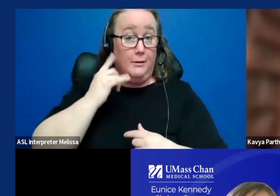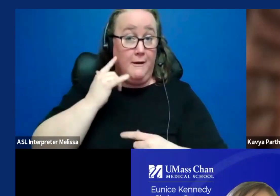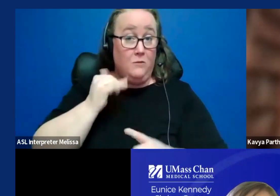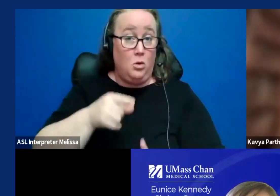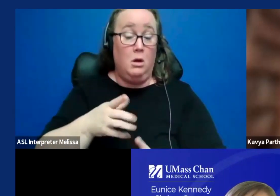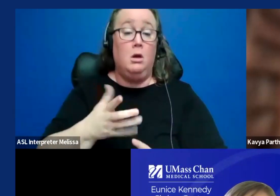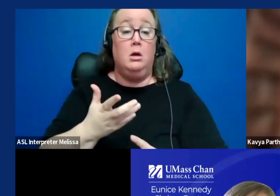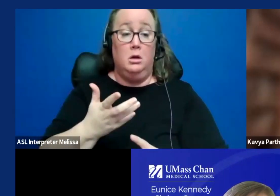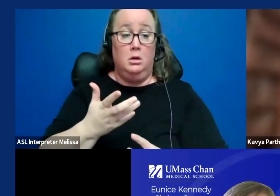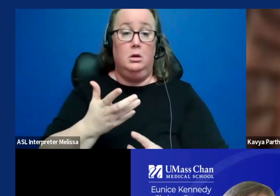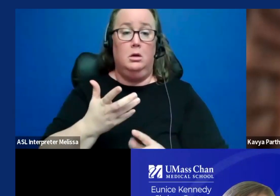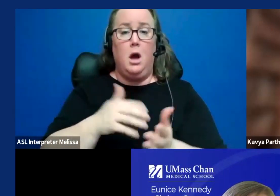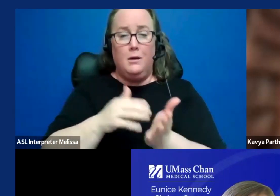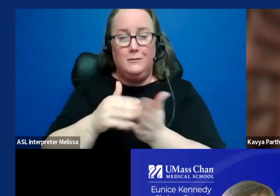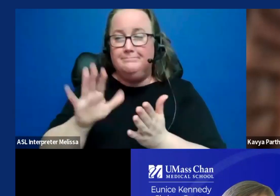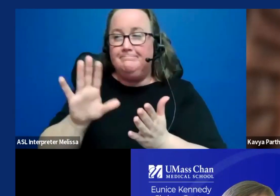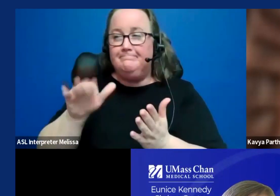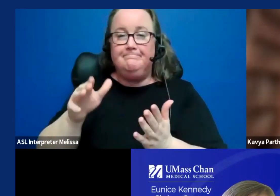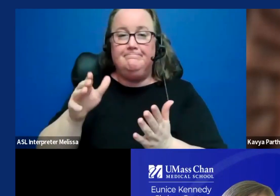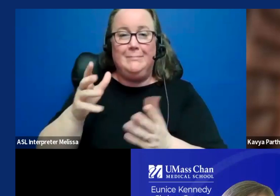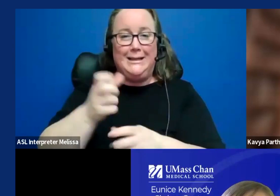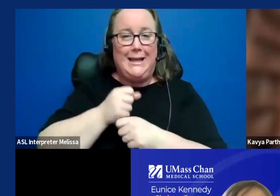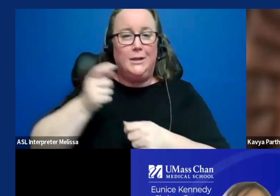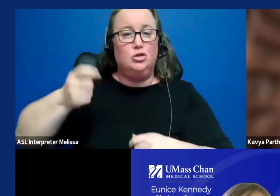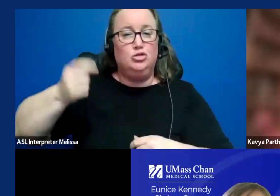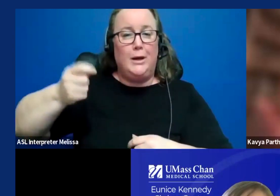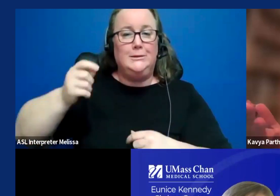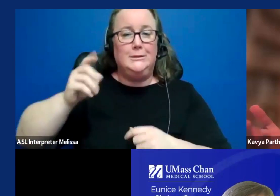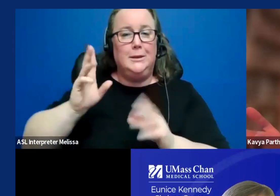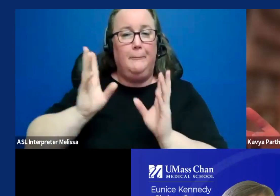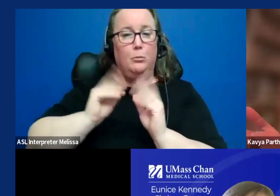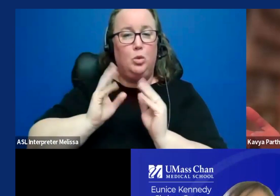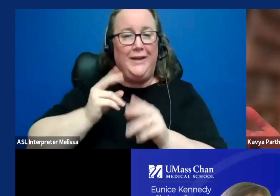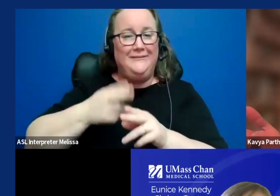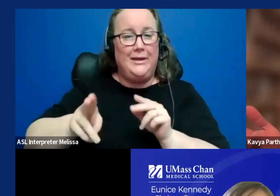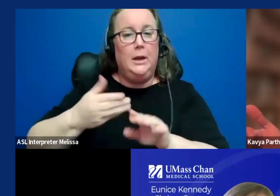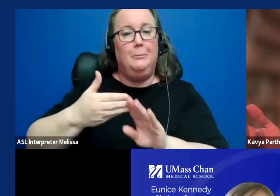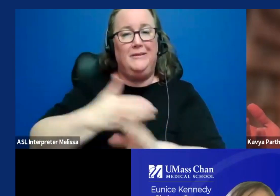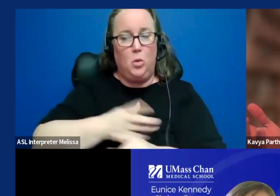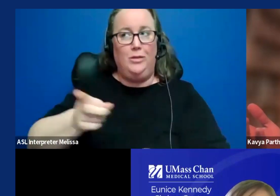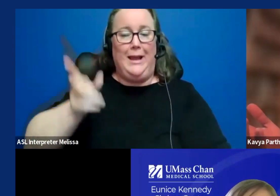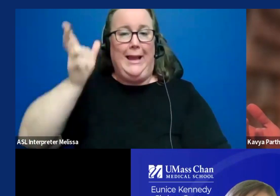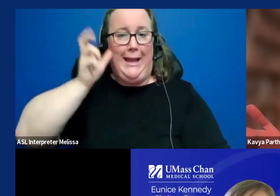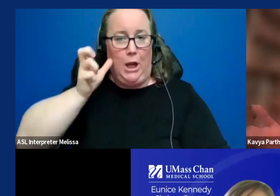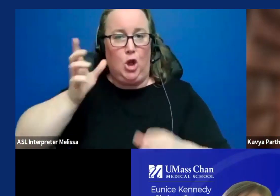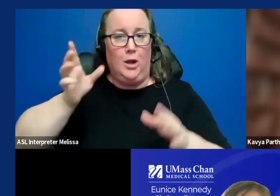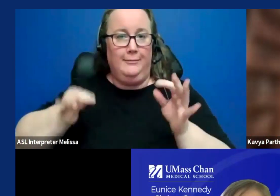judges briefing before they hear a court case. You know, when they're in the courtroom